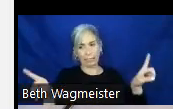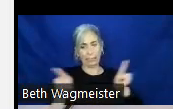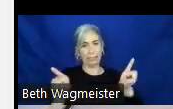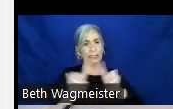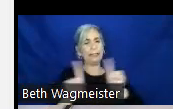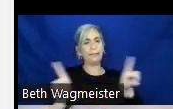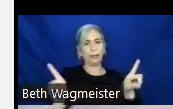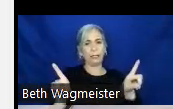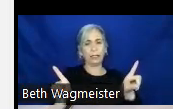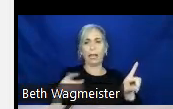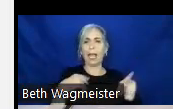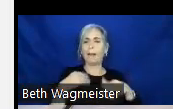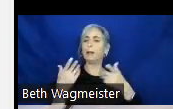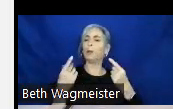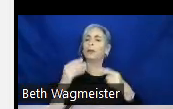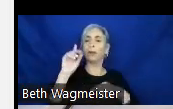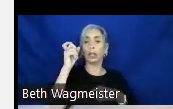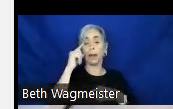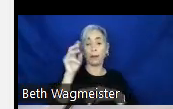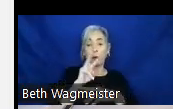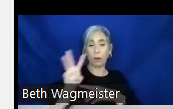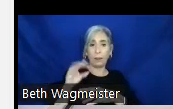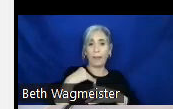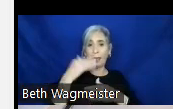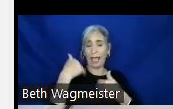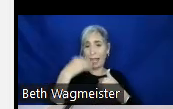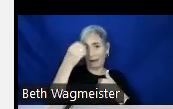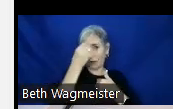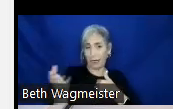audits for Government websites that usually had information on them with accessibility